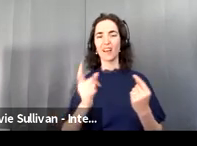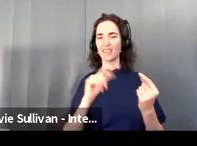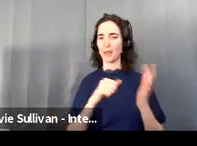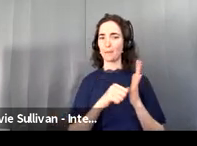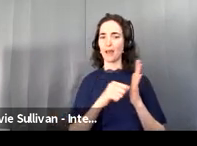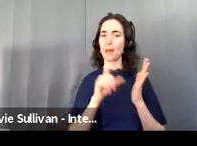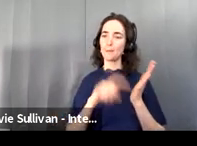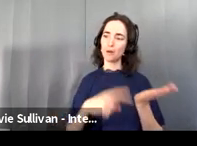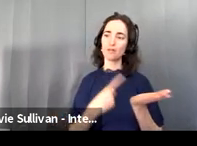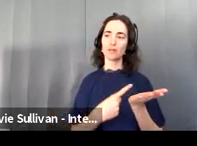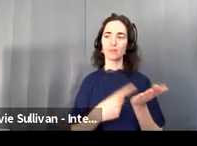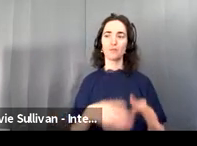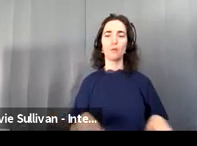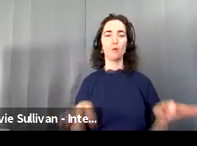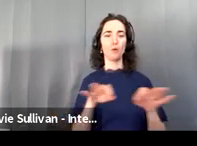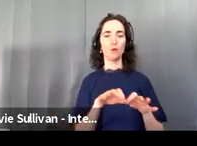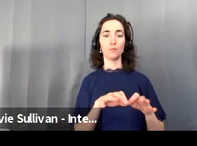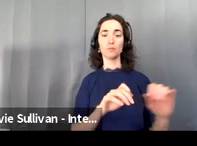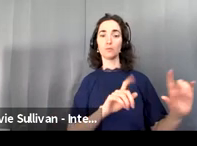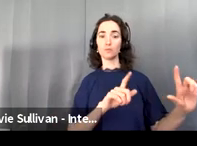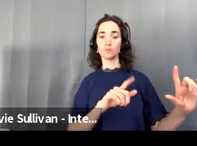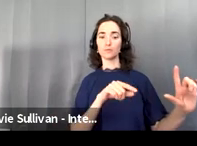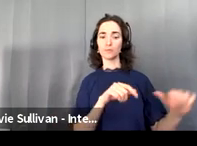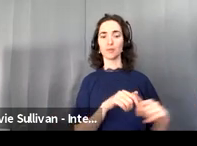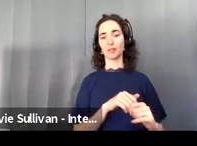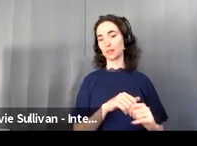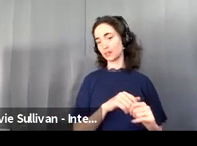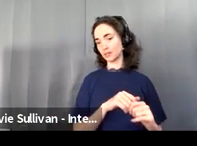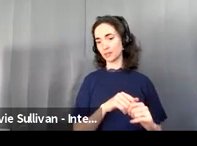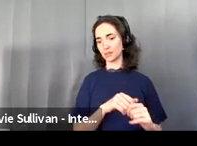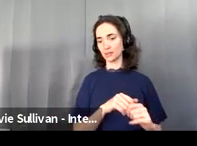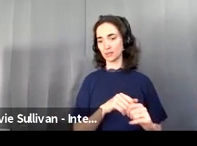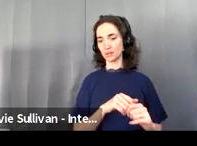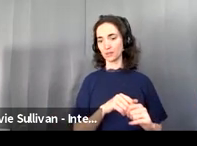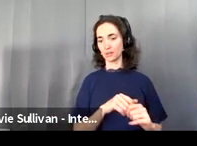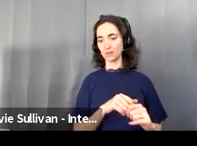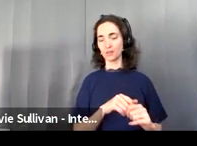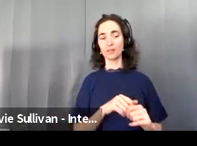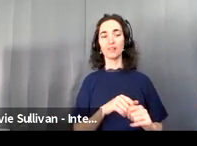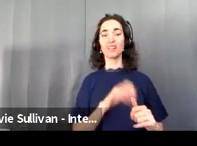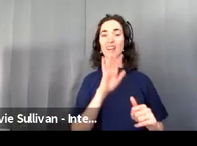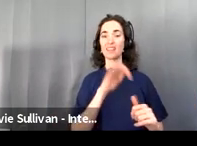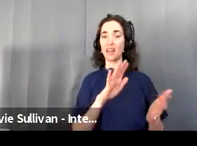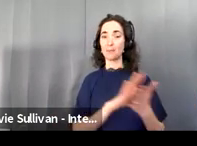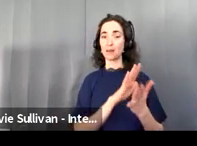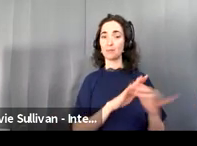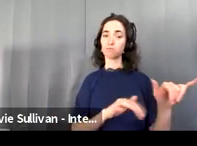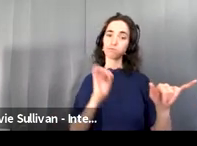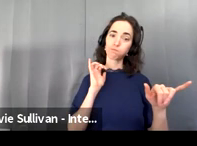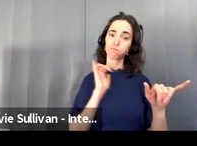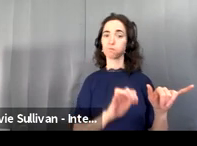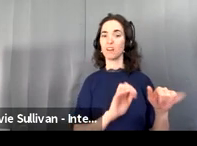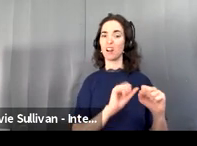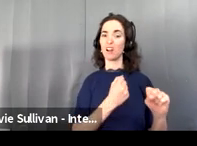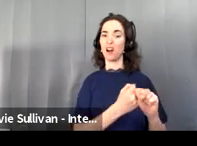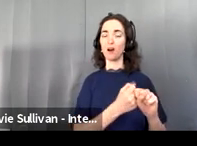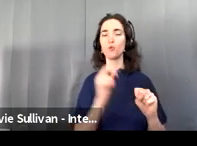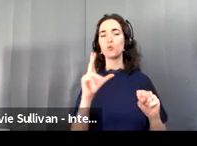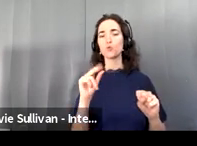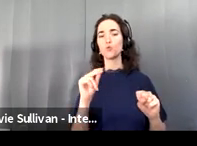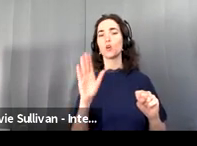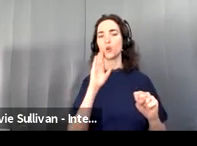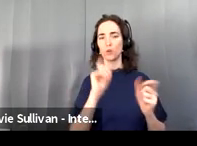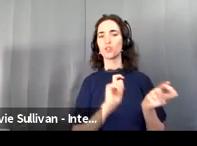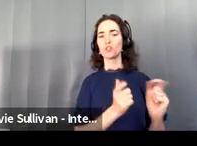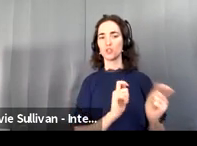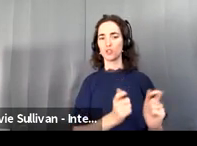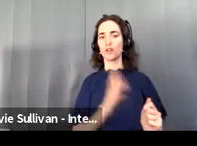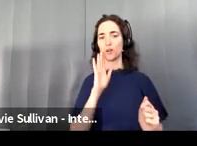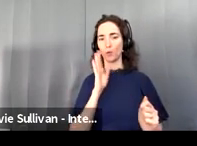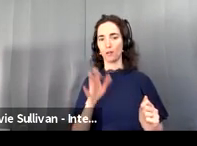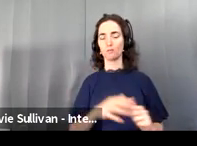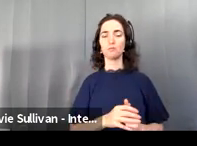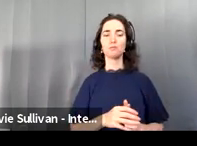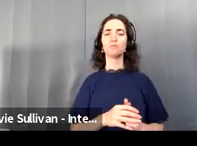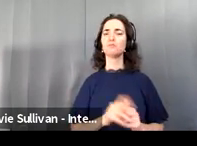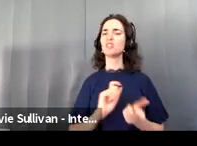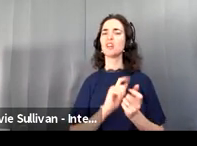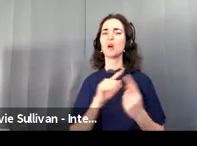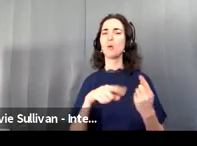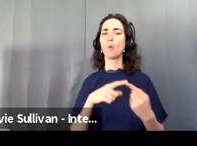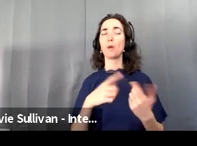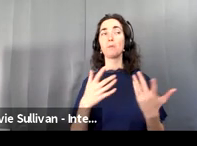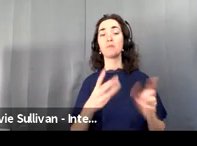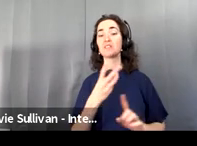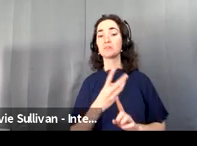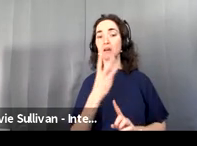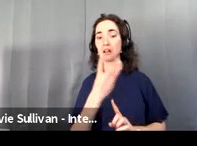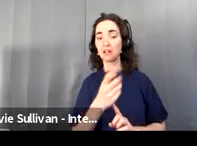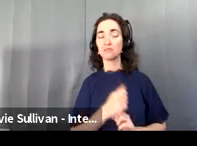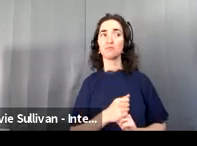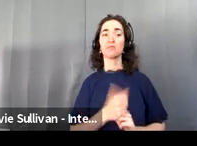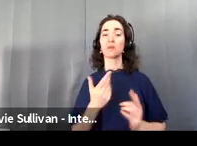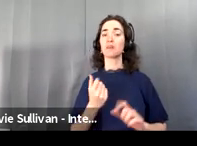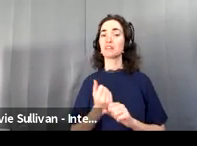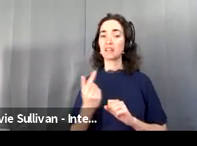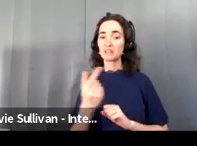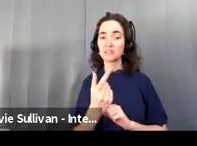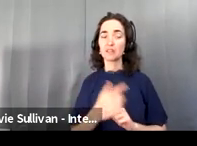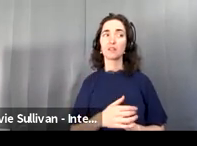and the transition page of the IEP is going to change, it's never going to remain the same, it you know it may change in six months, it may change in a year, it may change in a year and a half.